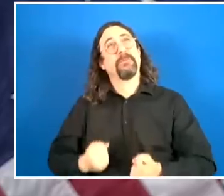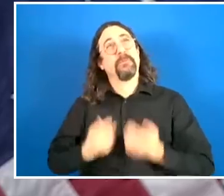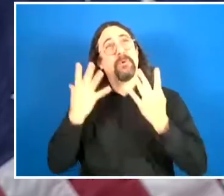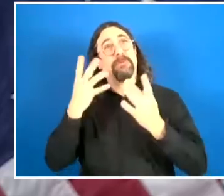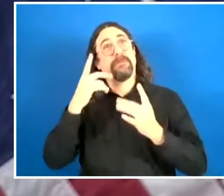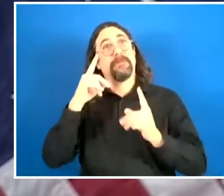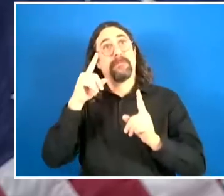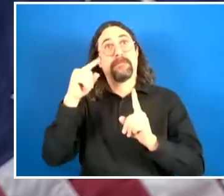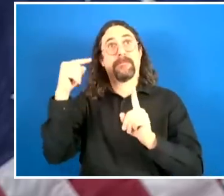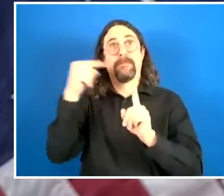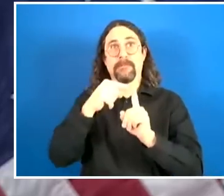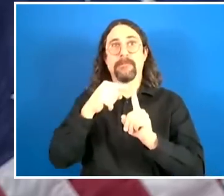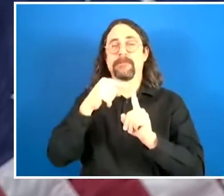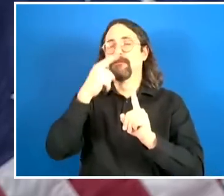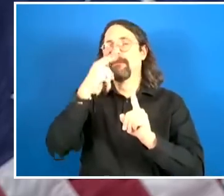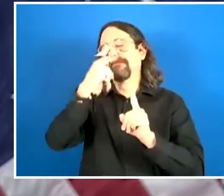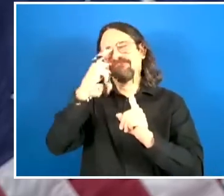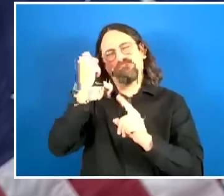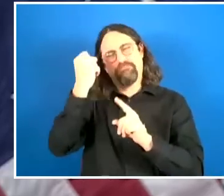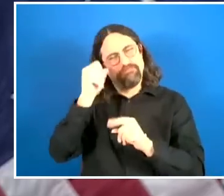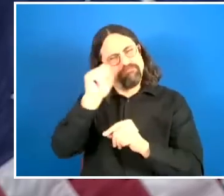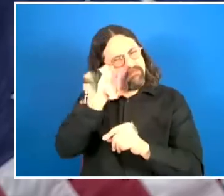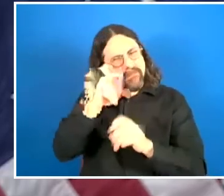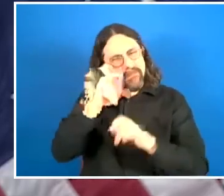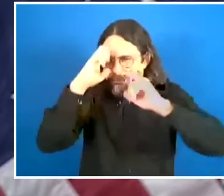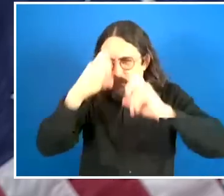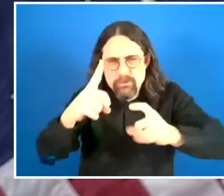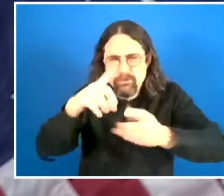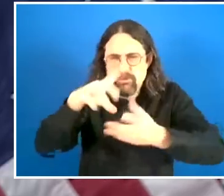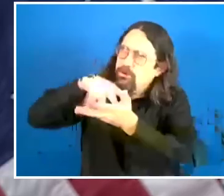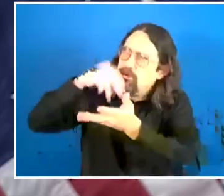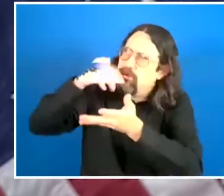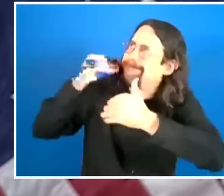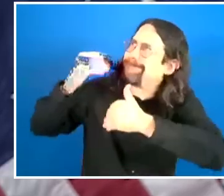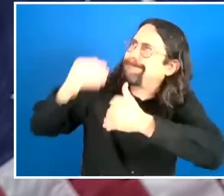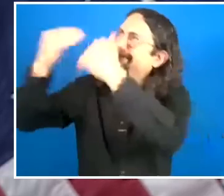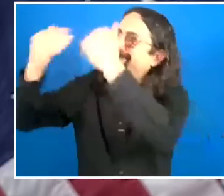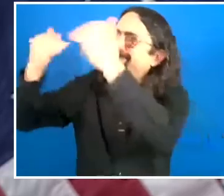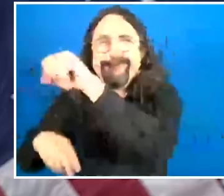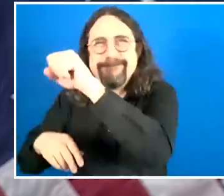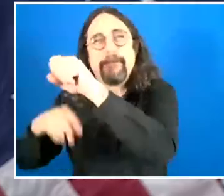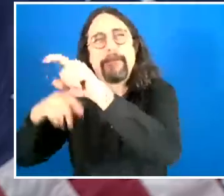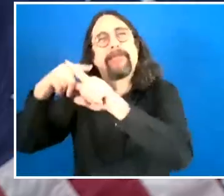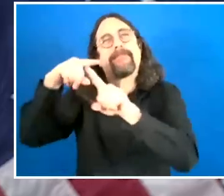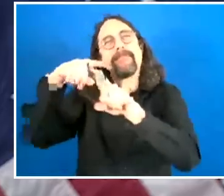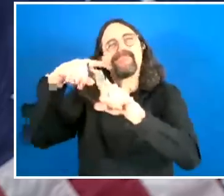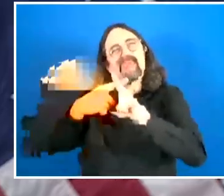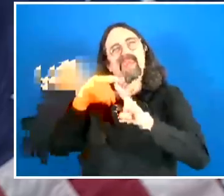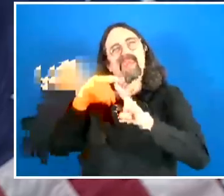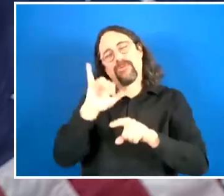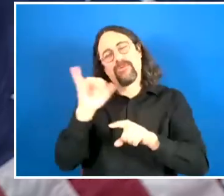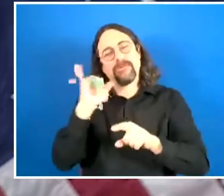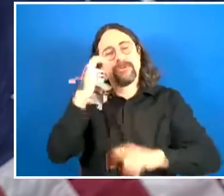THROUGH. I HAVE ABOLSUTE FAITH IN OUR EDUCATORS AND THE LEADERS OF OUR DEPARTMENT OF EDCAUTONI.